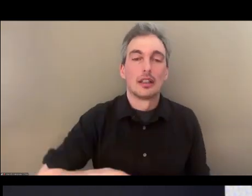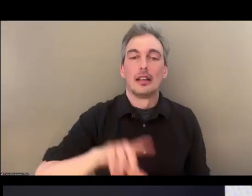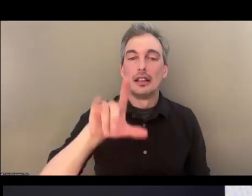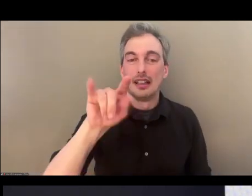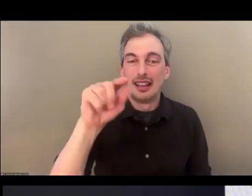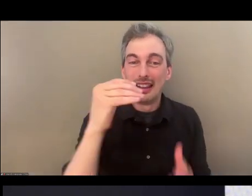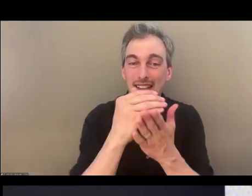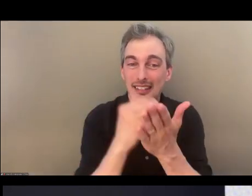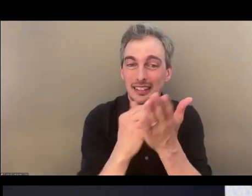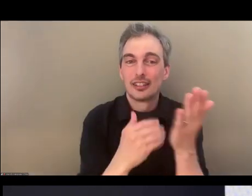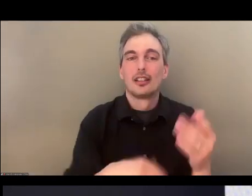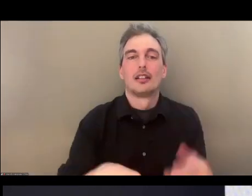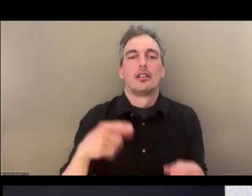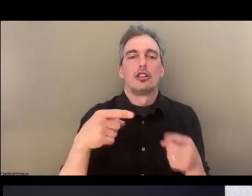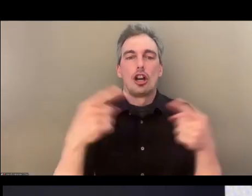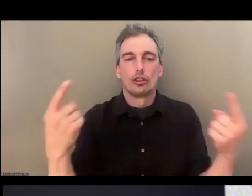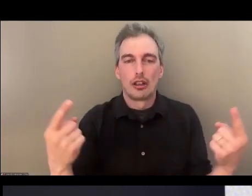I don't talk to them about anything else.